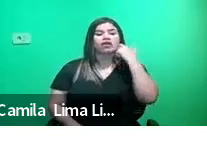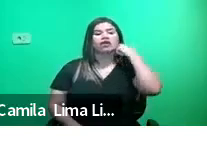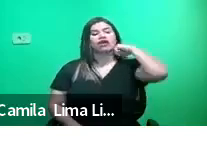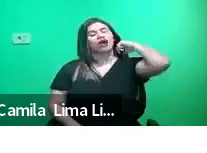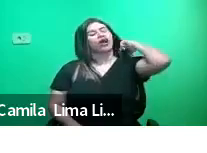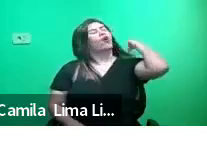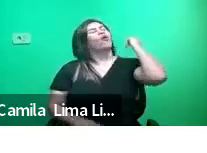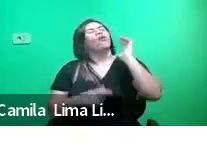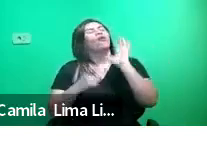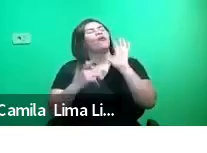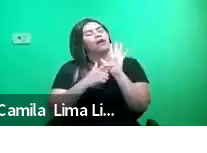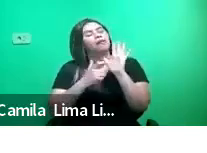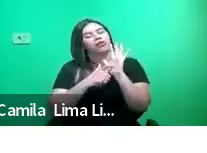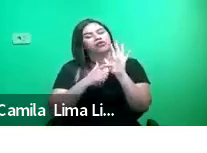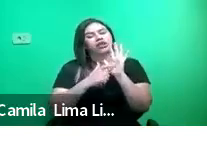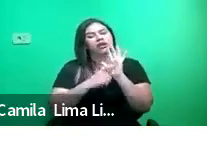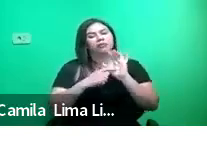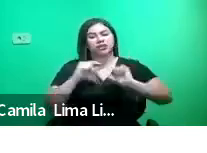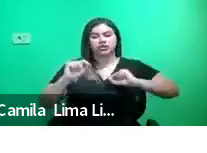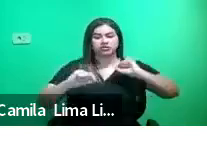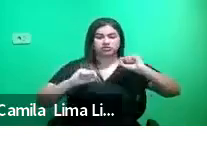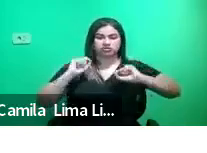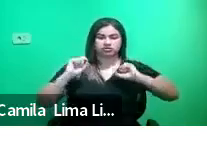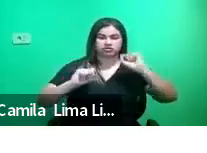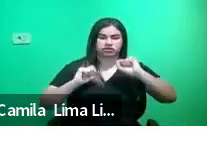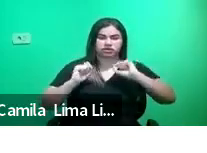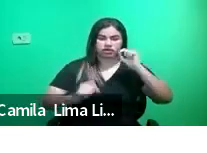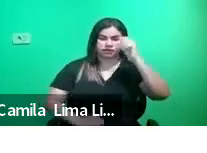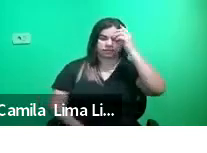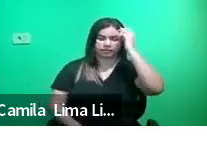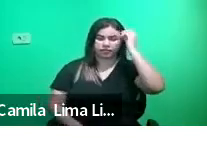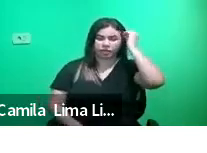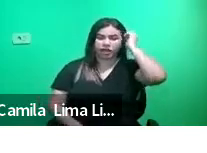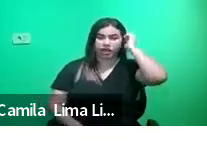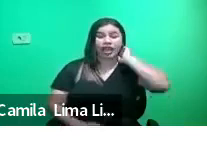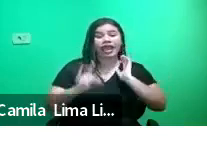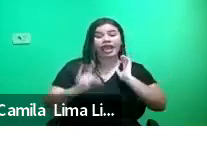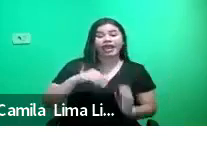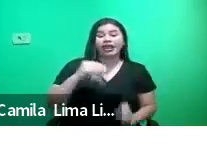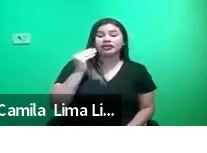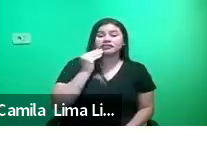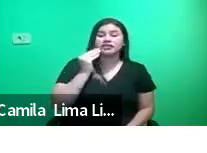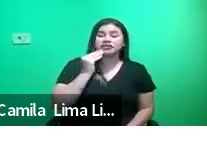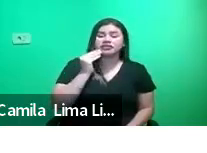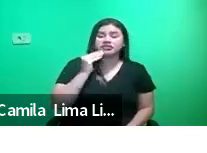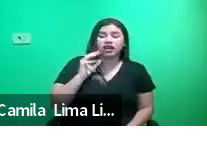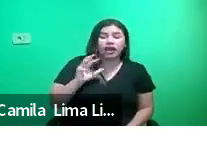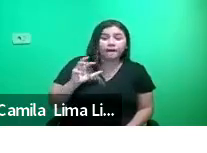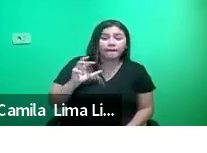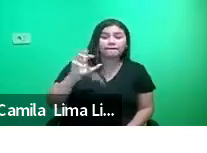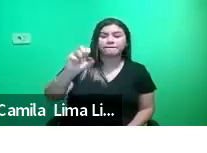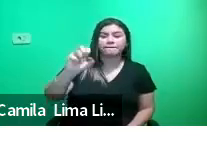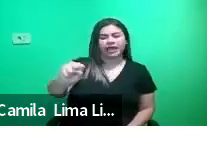in any way failed failed grasping and failed grasping and there was no evidence that the Imperative use of the gesture